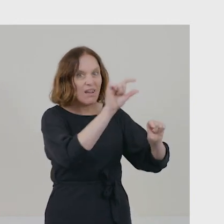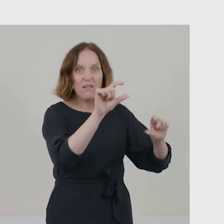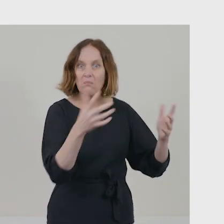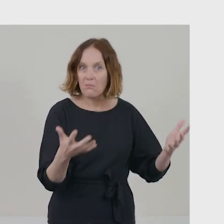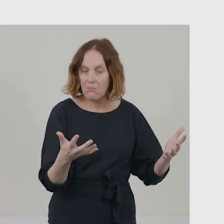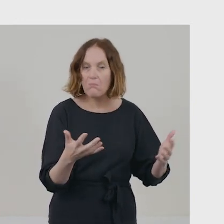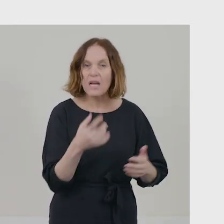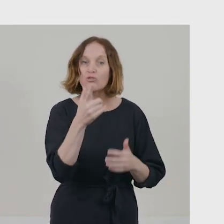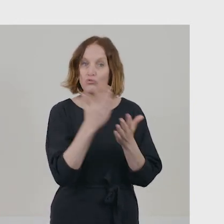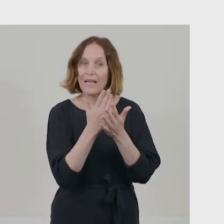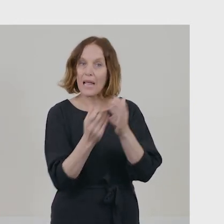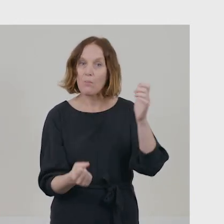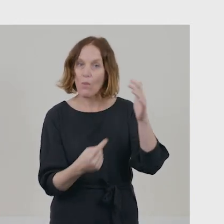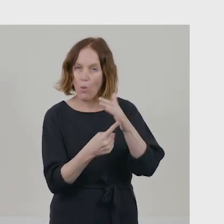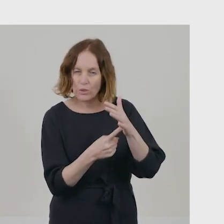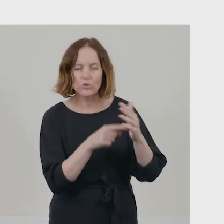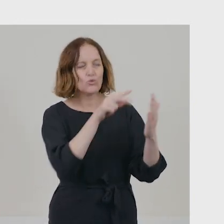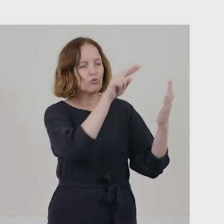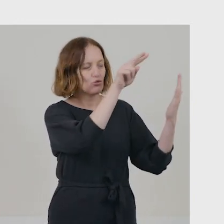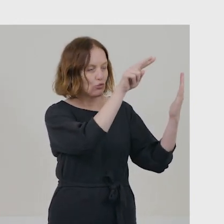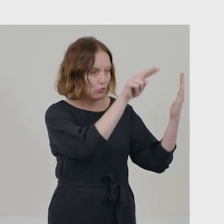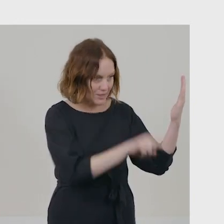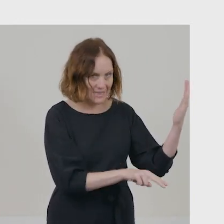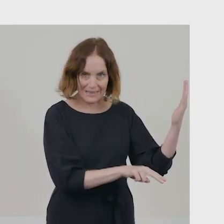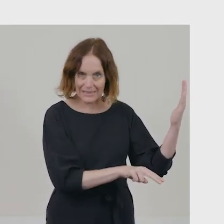This is why it's really important to actually read our text.